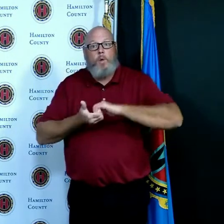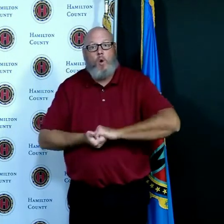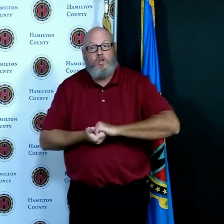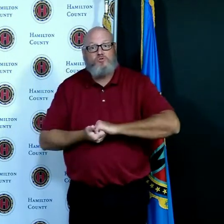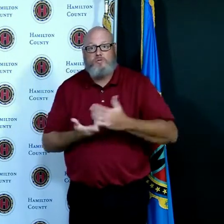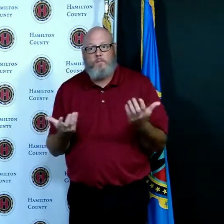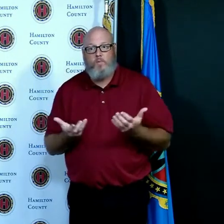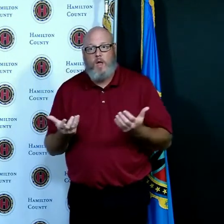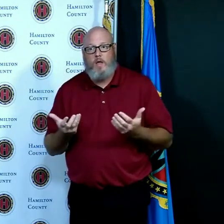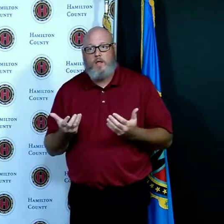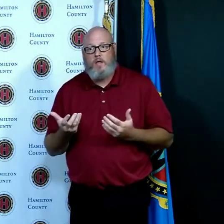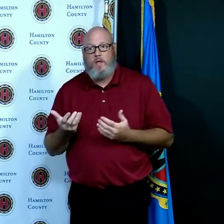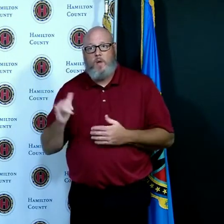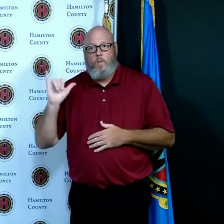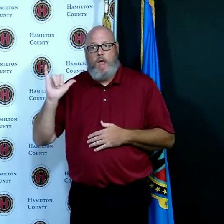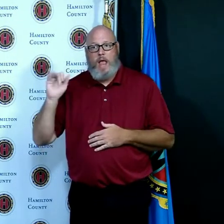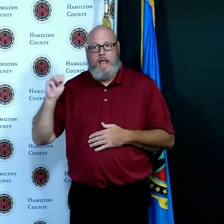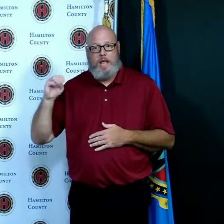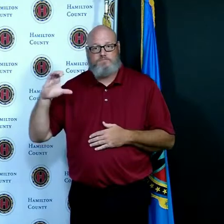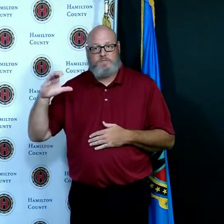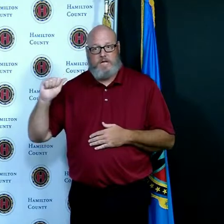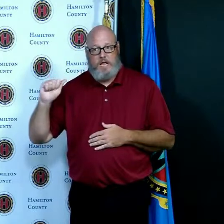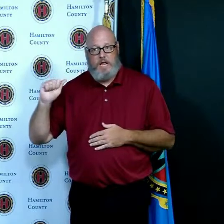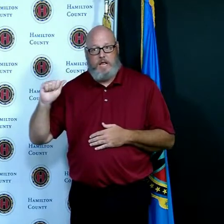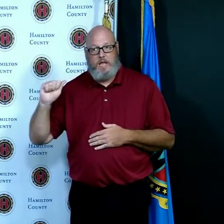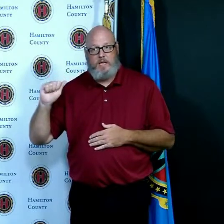as well as the Cincinnati Public Library so